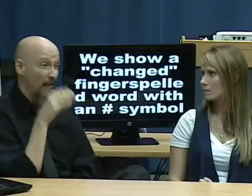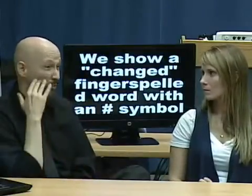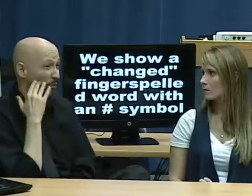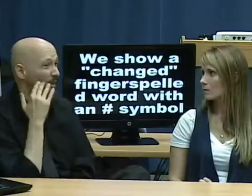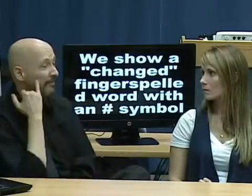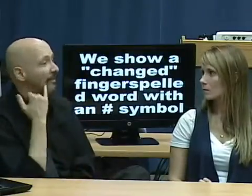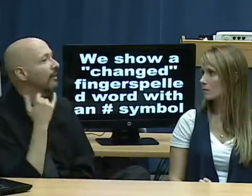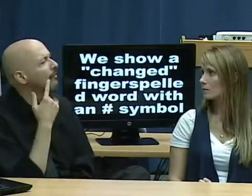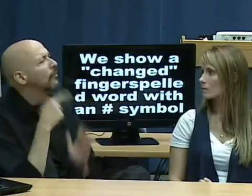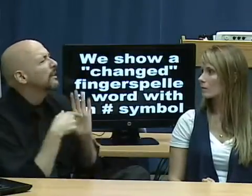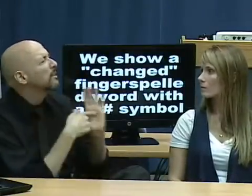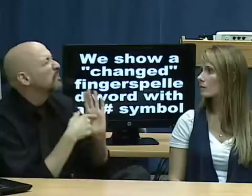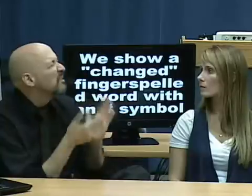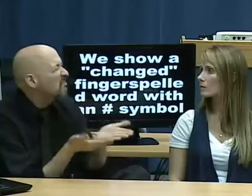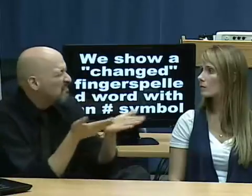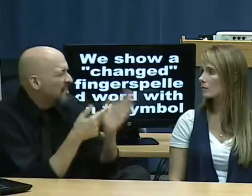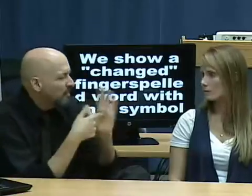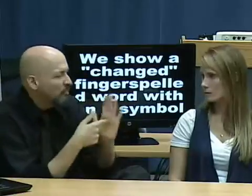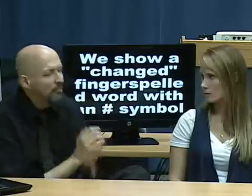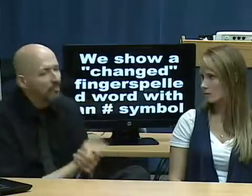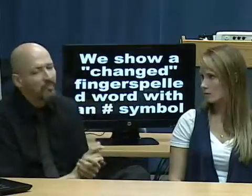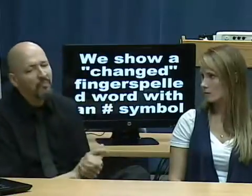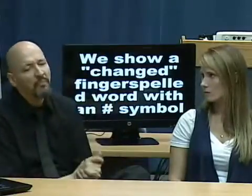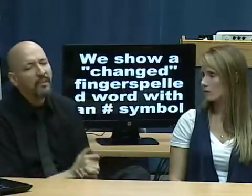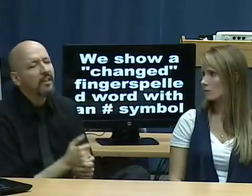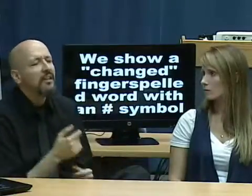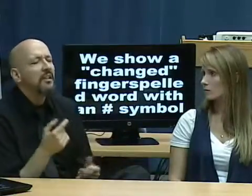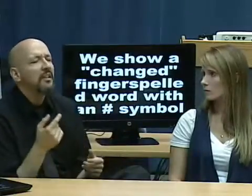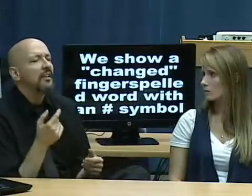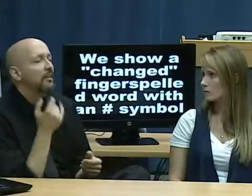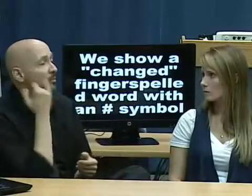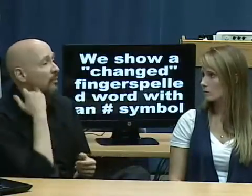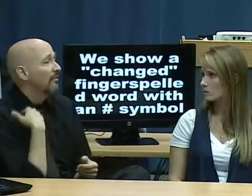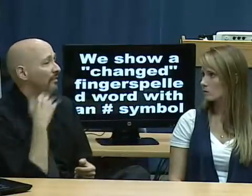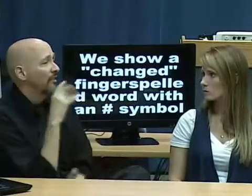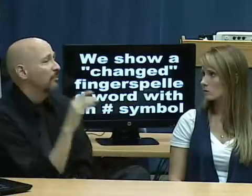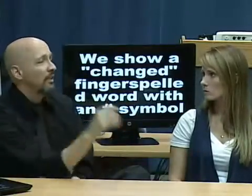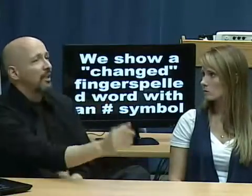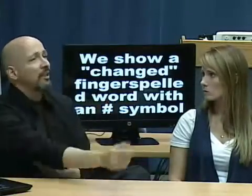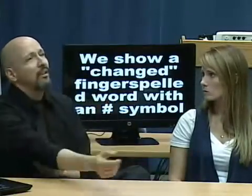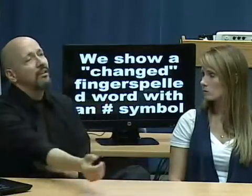That, you know, if... let me give you an example. I'll give you an example. Suppose I fingerspell...